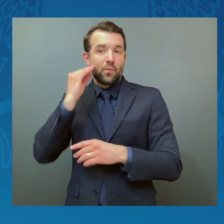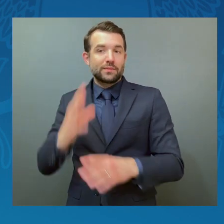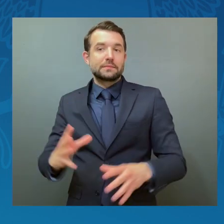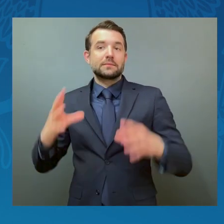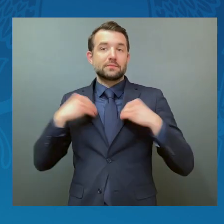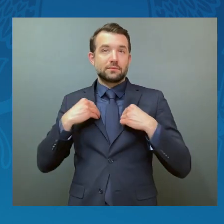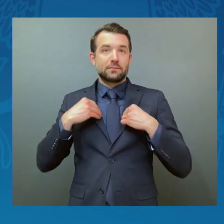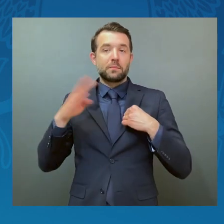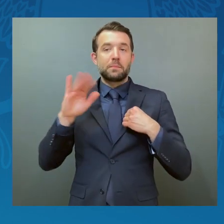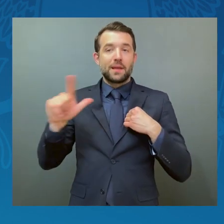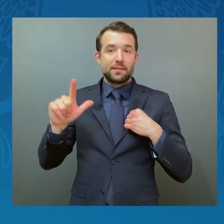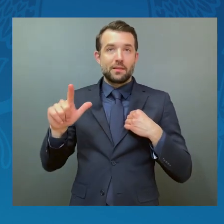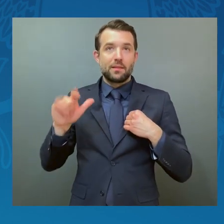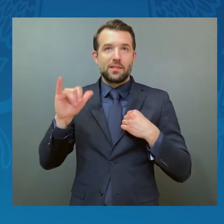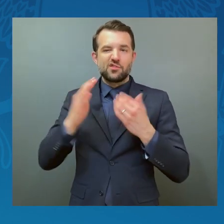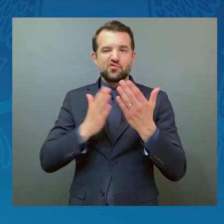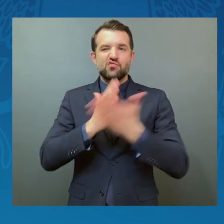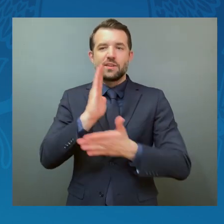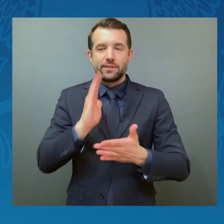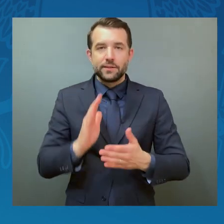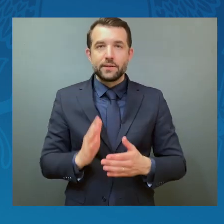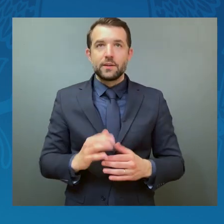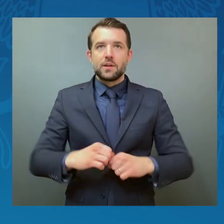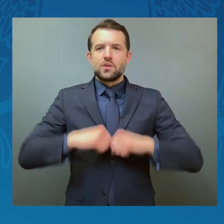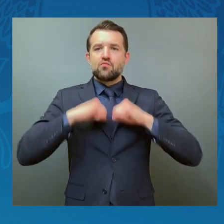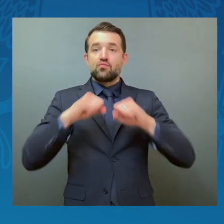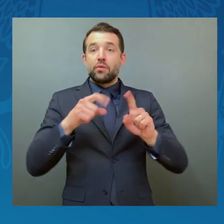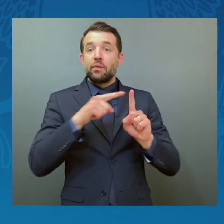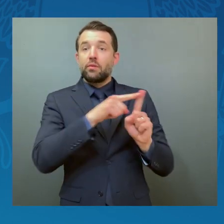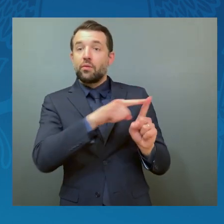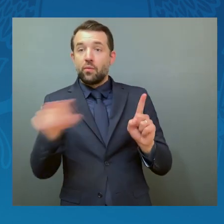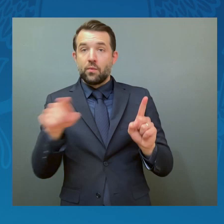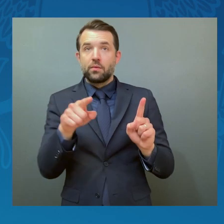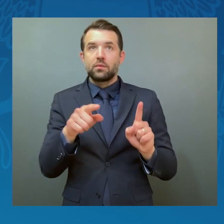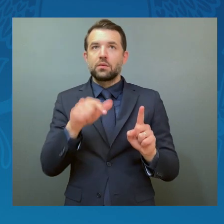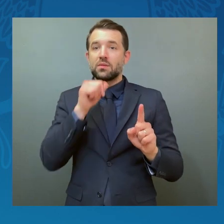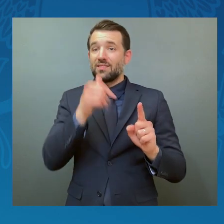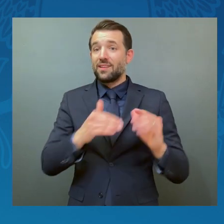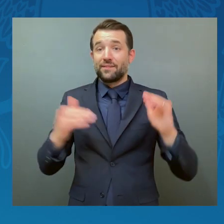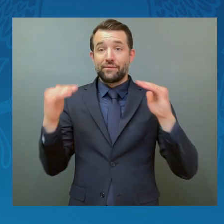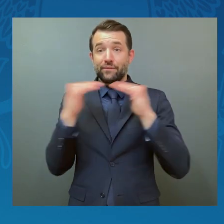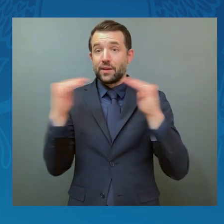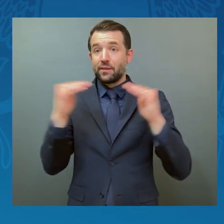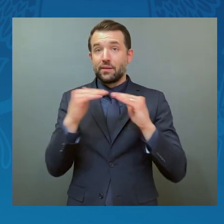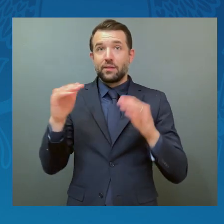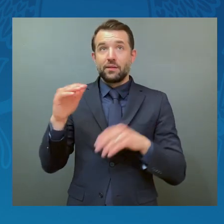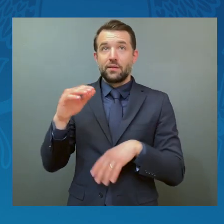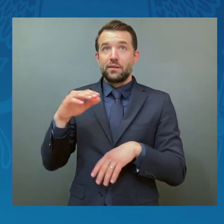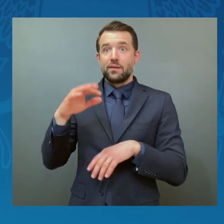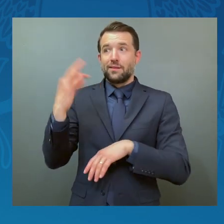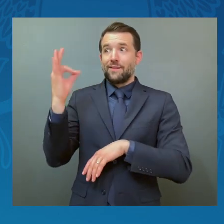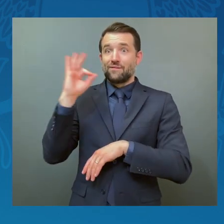lending and unfair foreclosure practices. It was one of the first bills of its kind in our country,